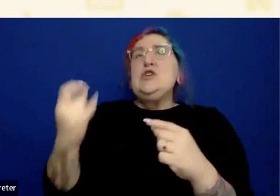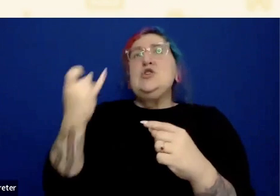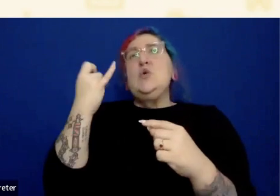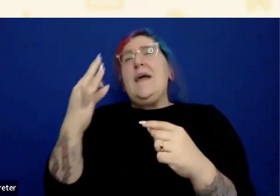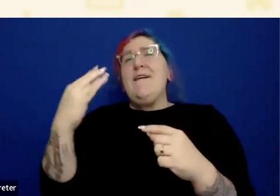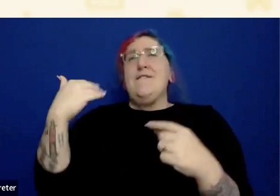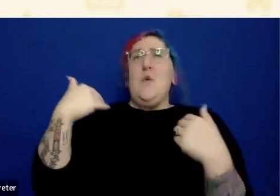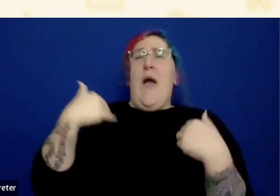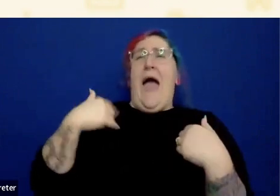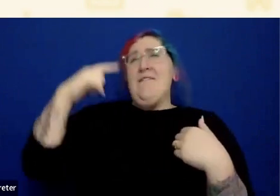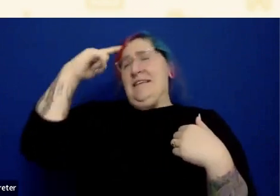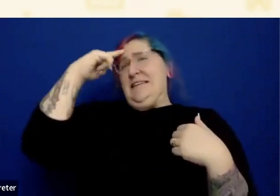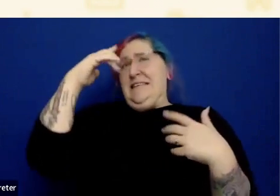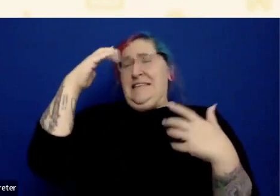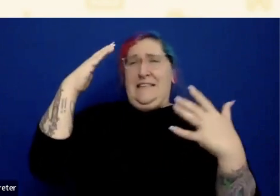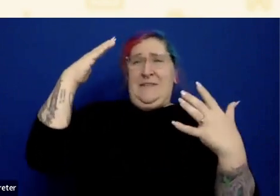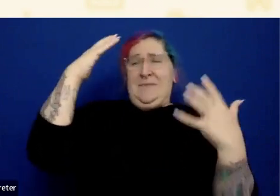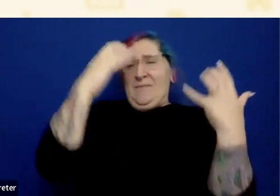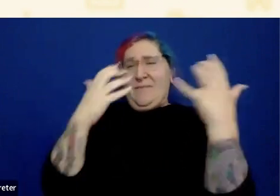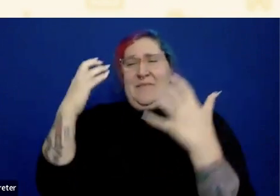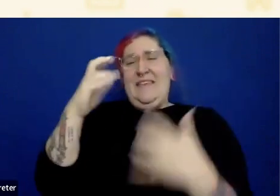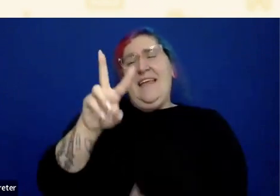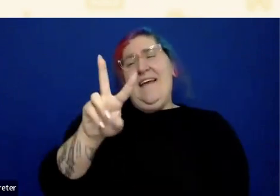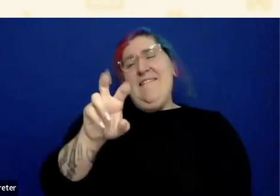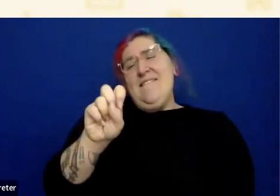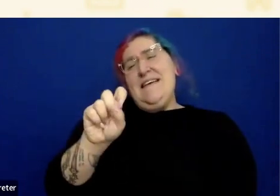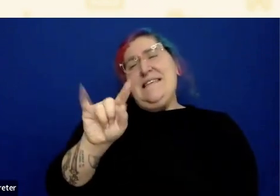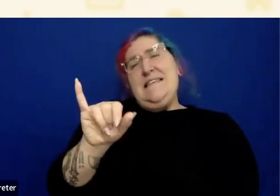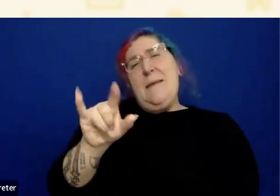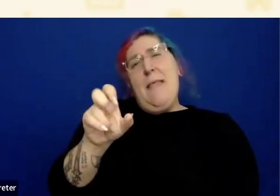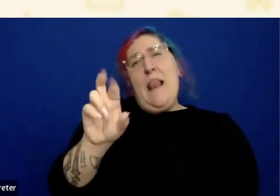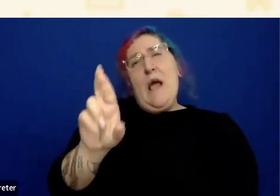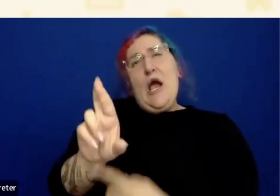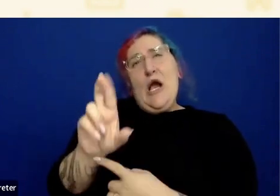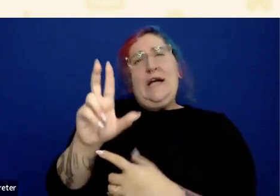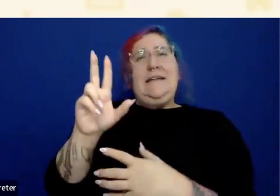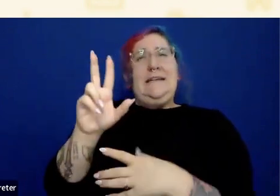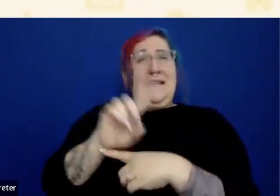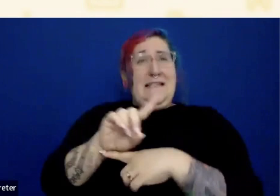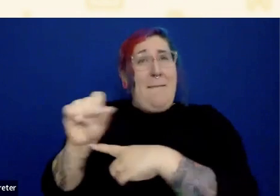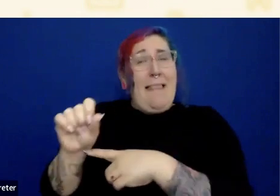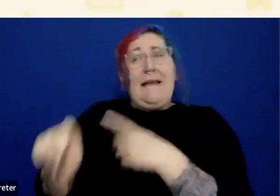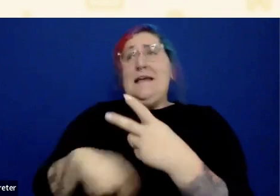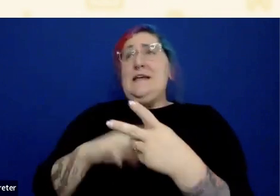These could be real problems, but it was nothing for Jennison. There is no design there.